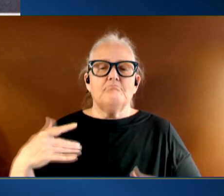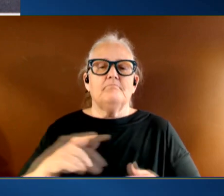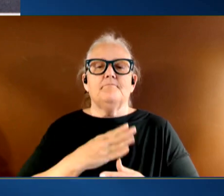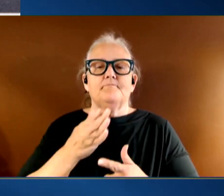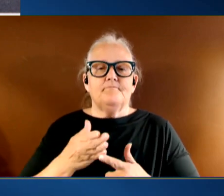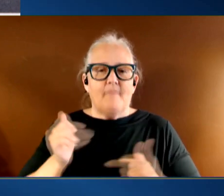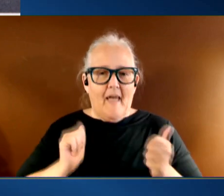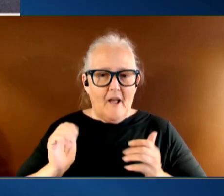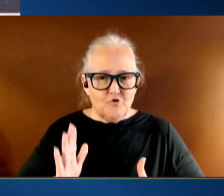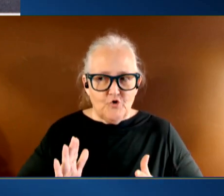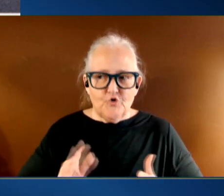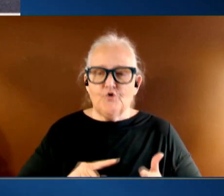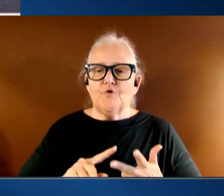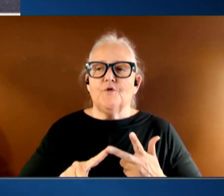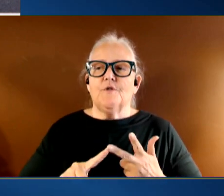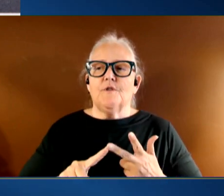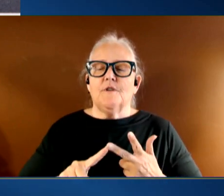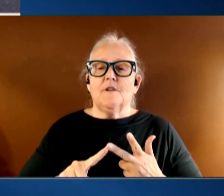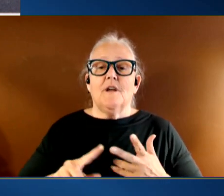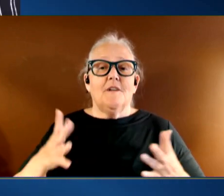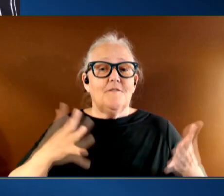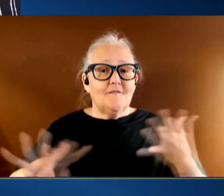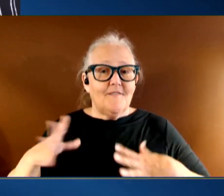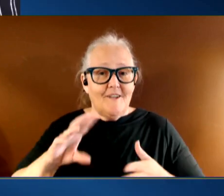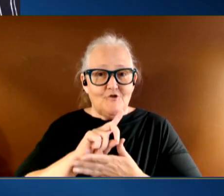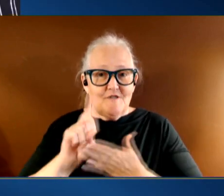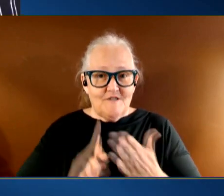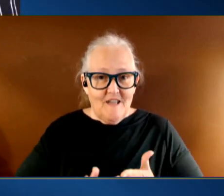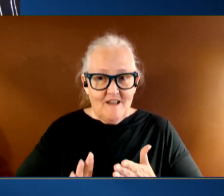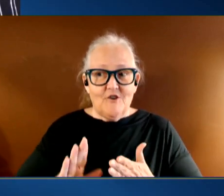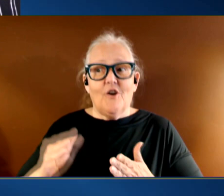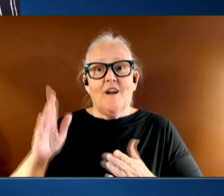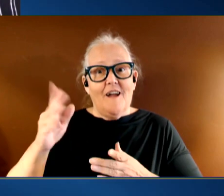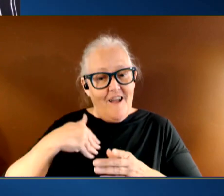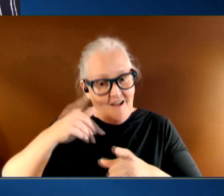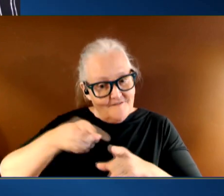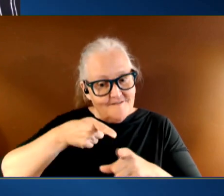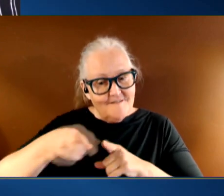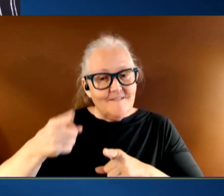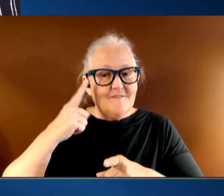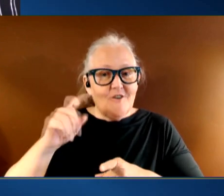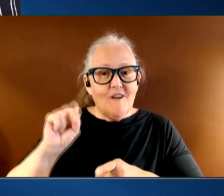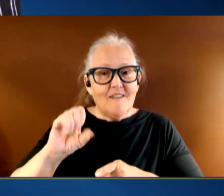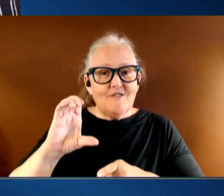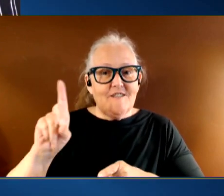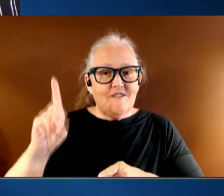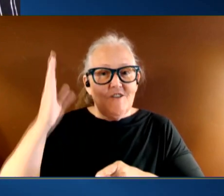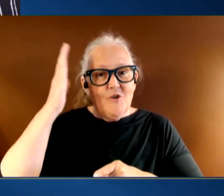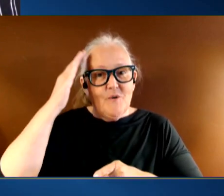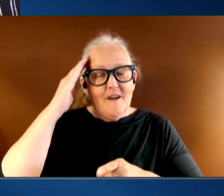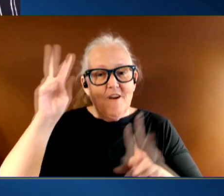also a fashion designer with the line for sickle cell disease awareness called DiVo Stars. And I'm